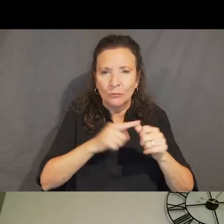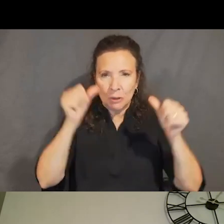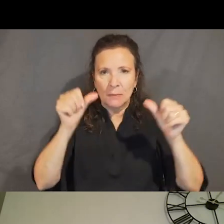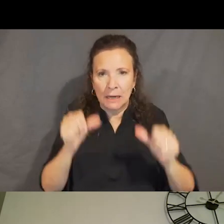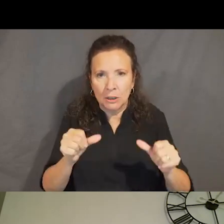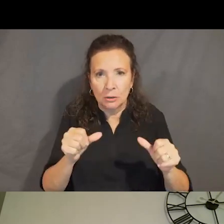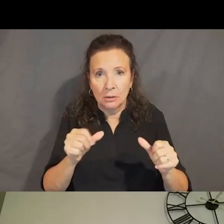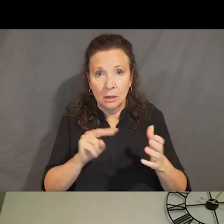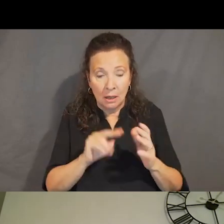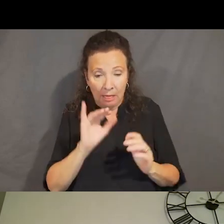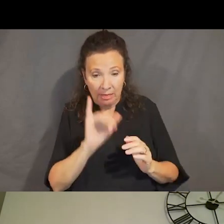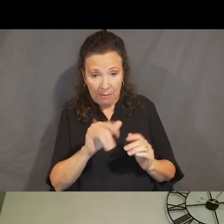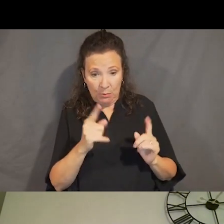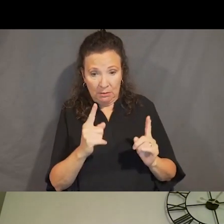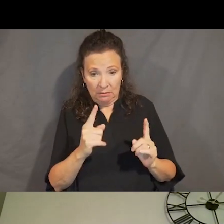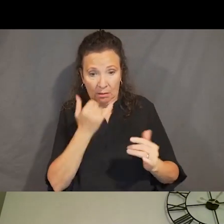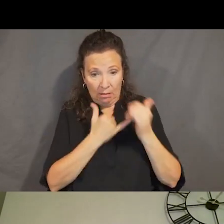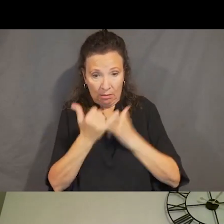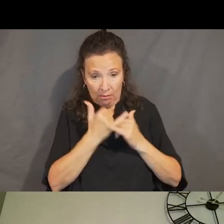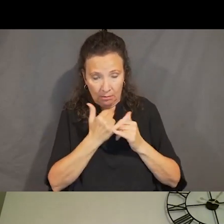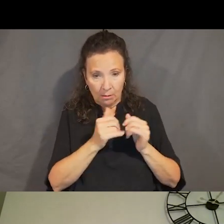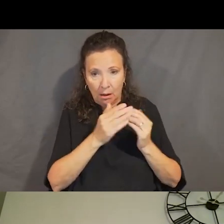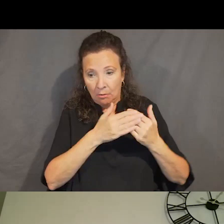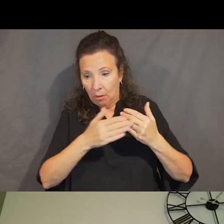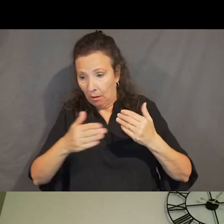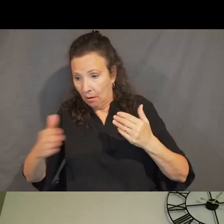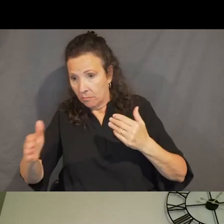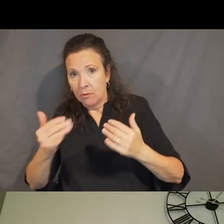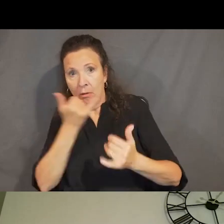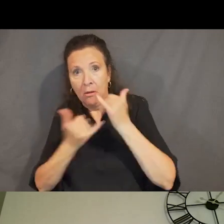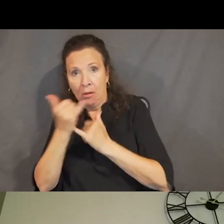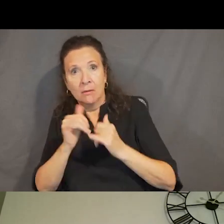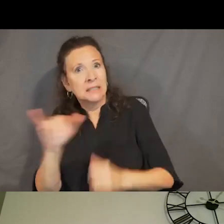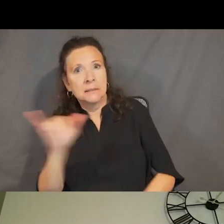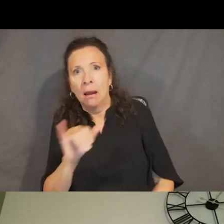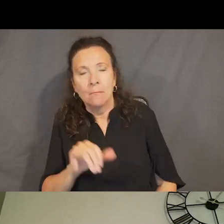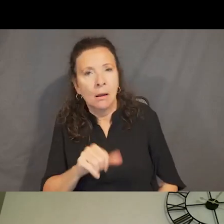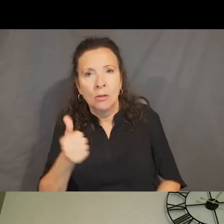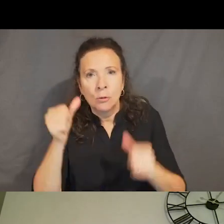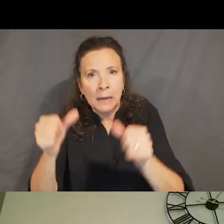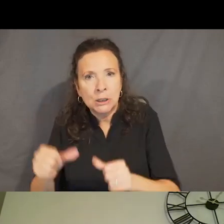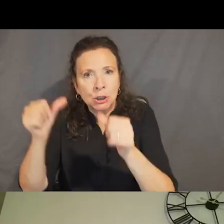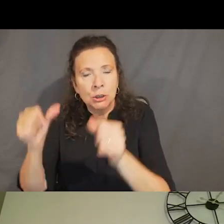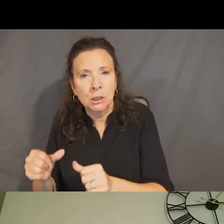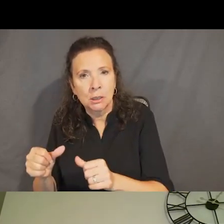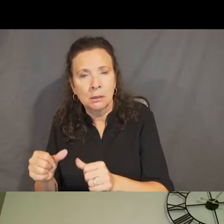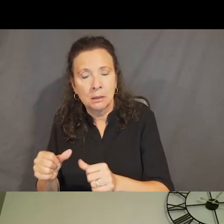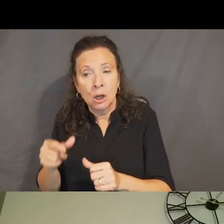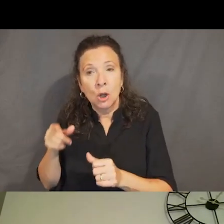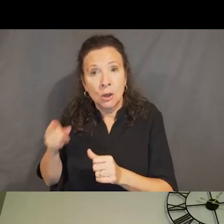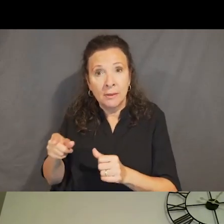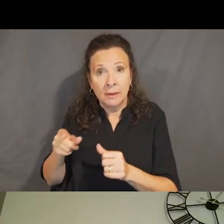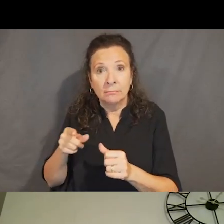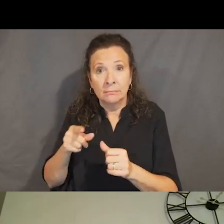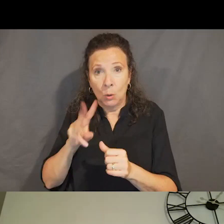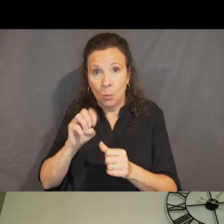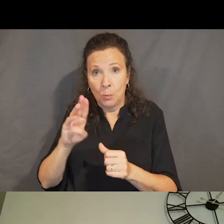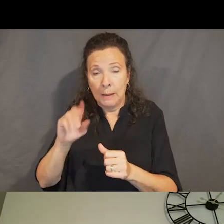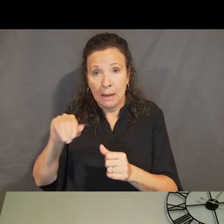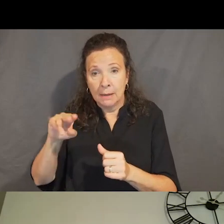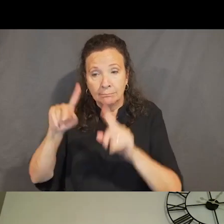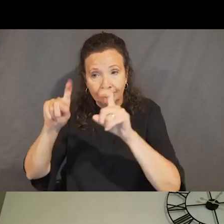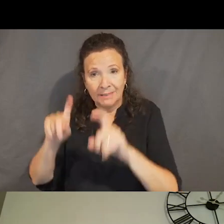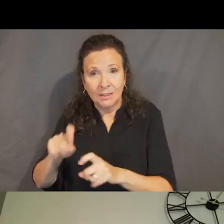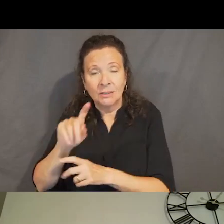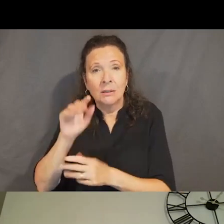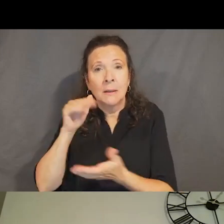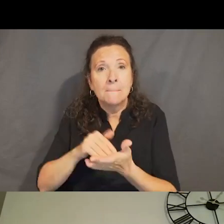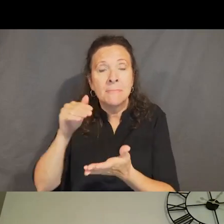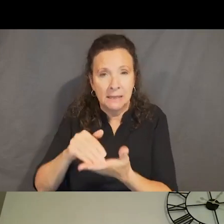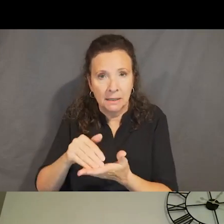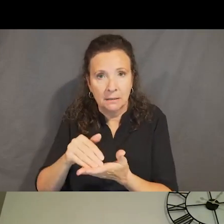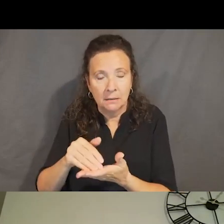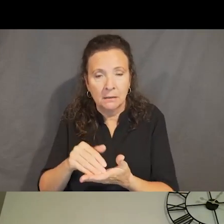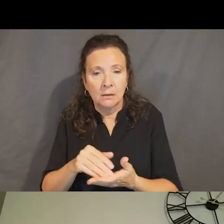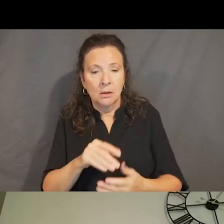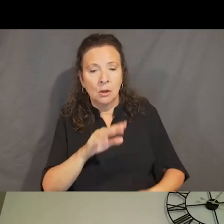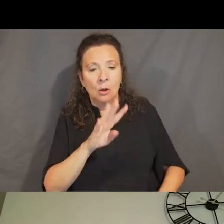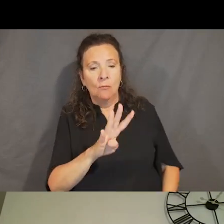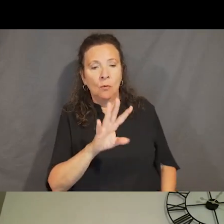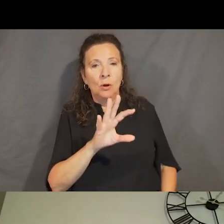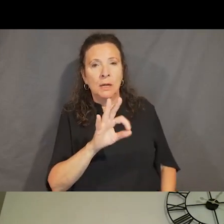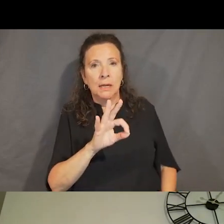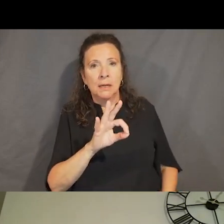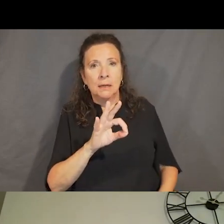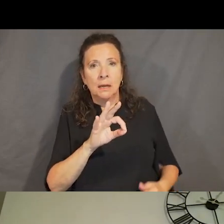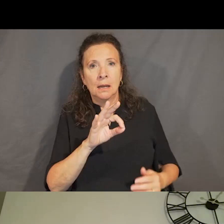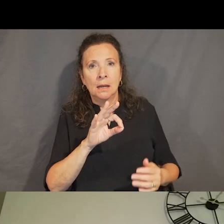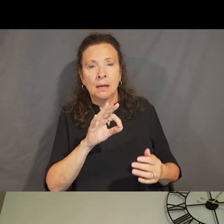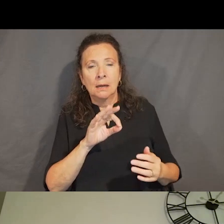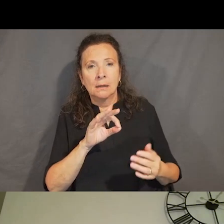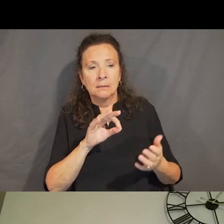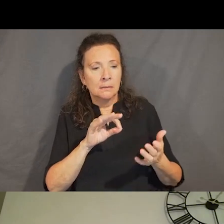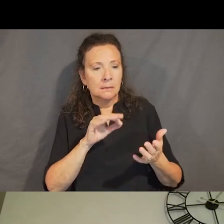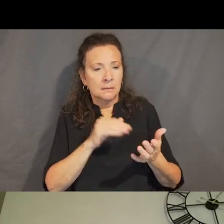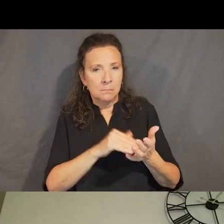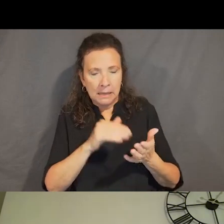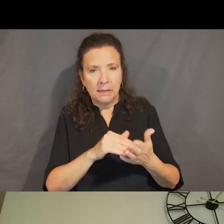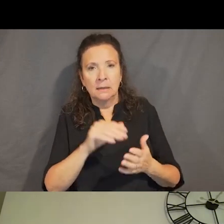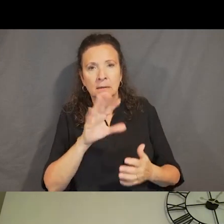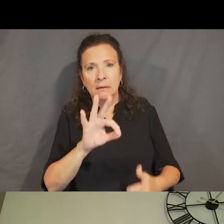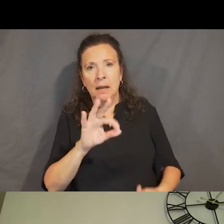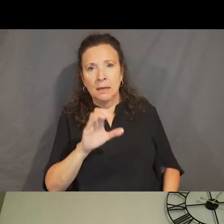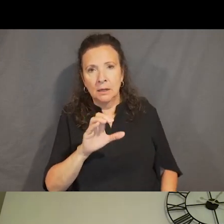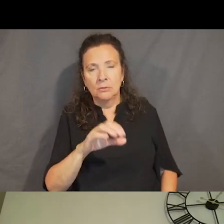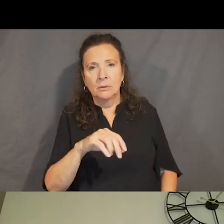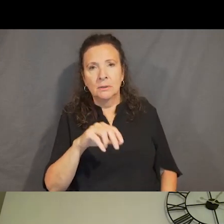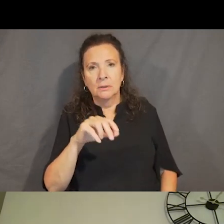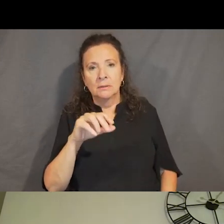the typical website? Now, of those million pages, there were 49,991,225 accessibility errors. That